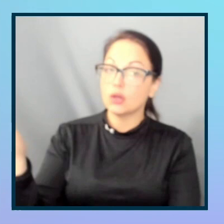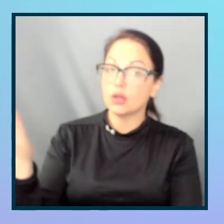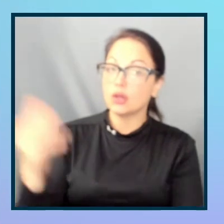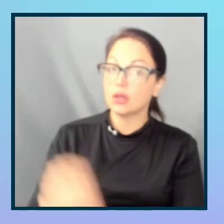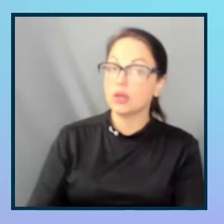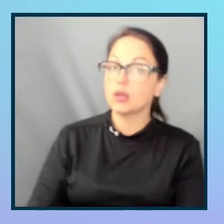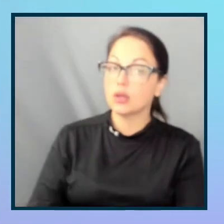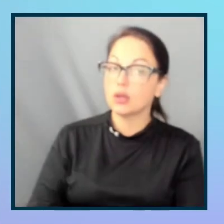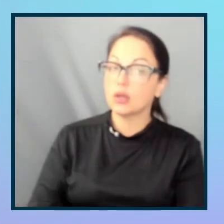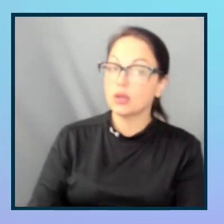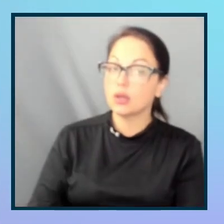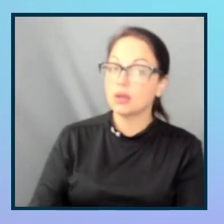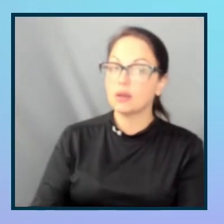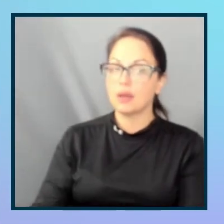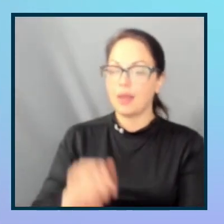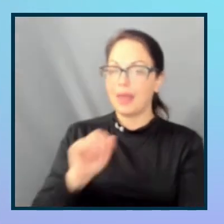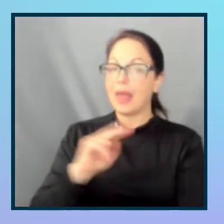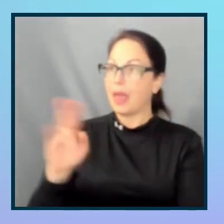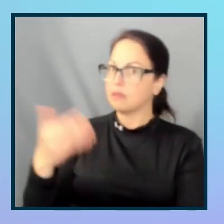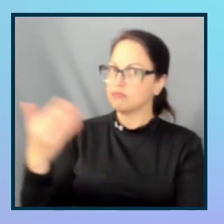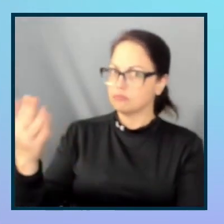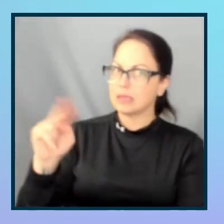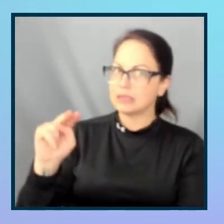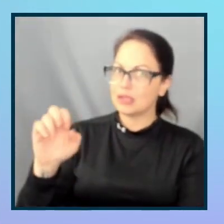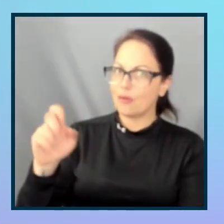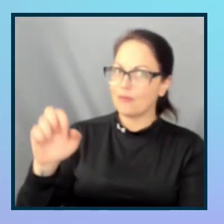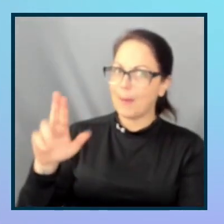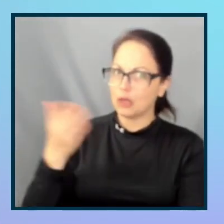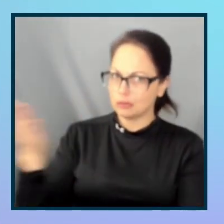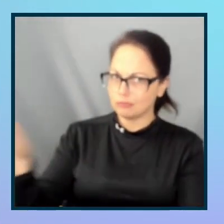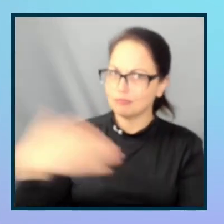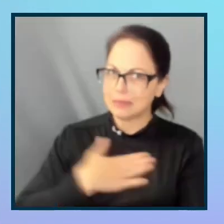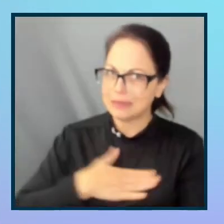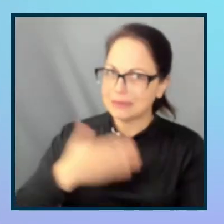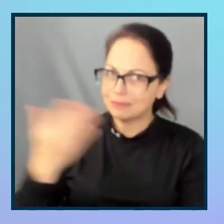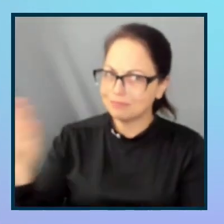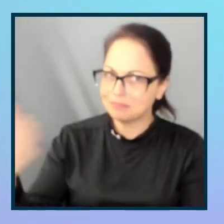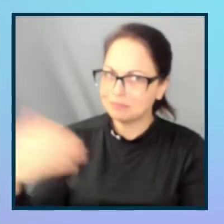Yes, November, we can go to you. Sounds like you have something to say.